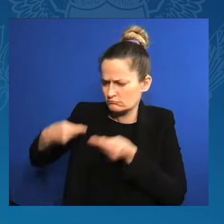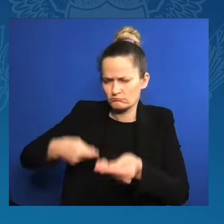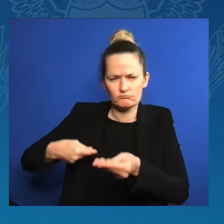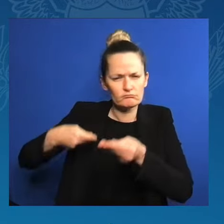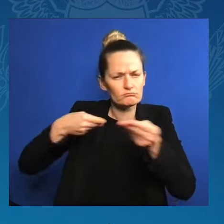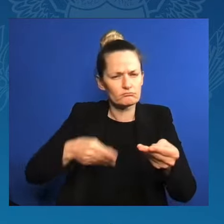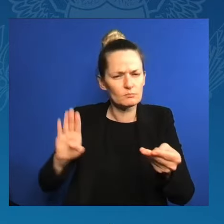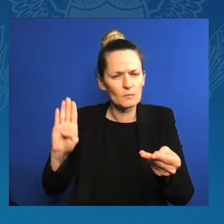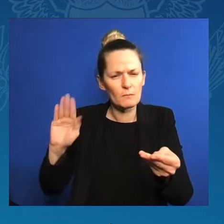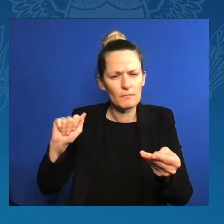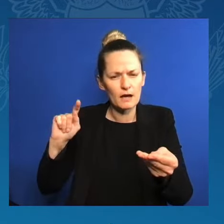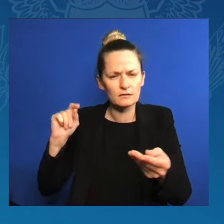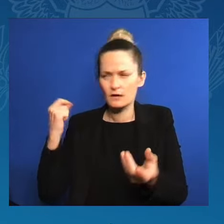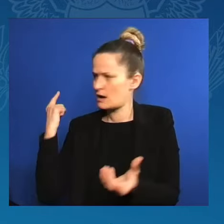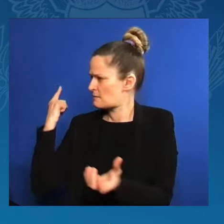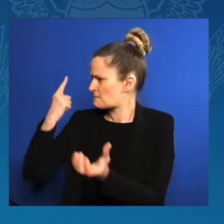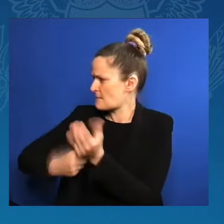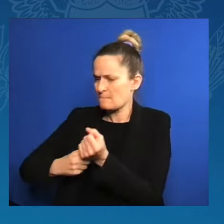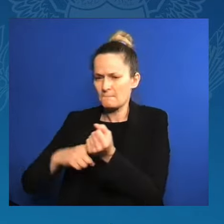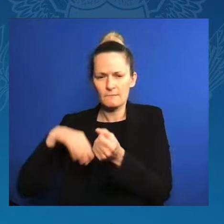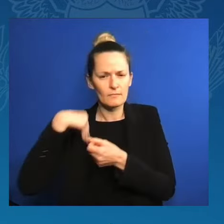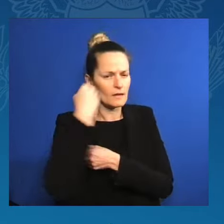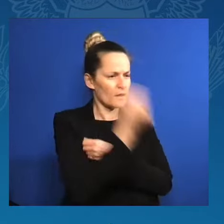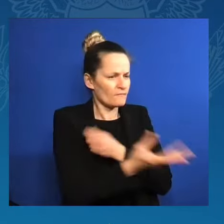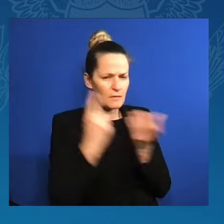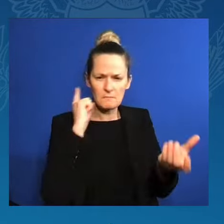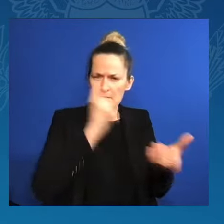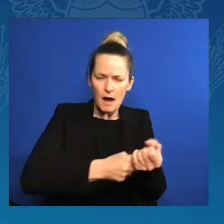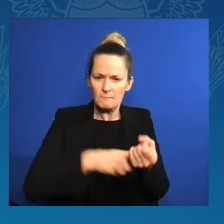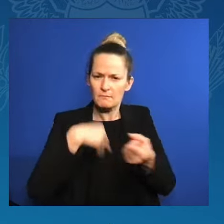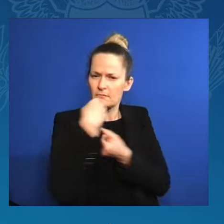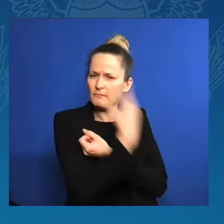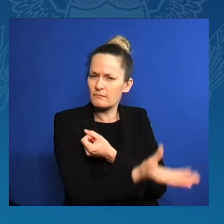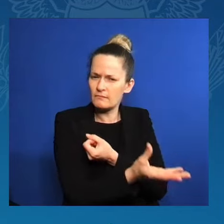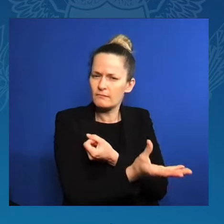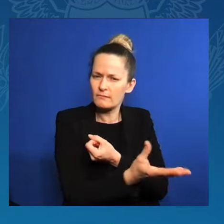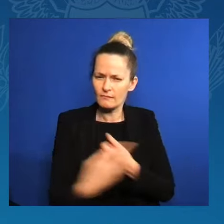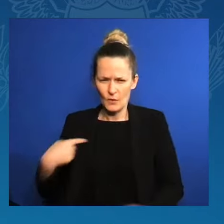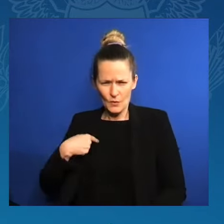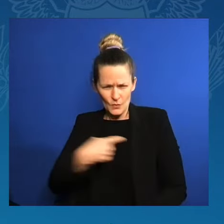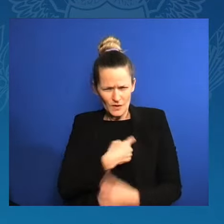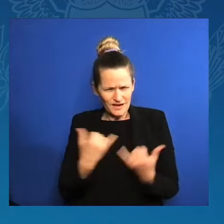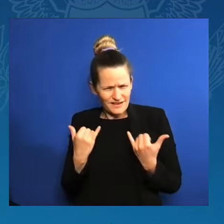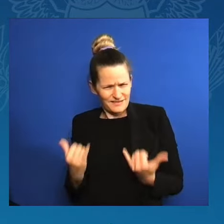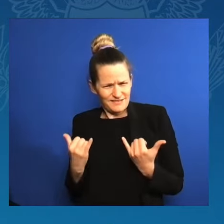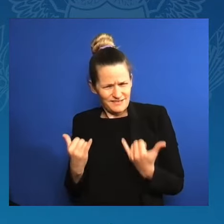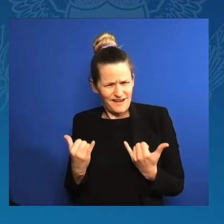We -- we -- we, all of us, are now called upon